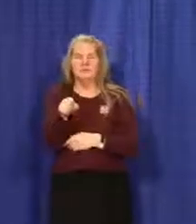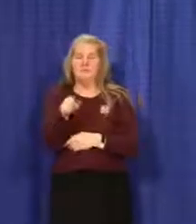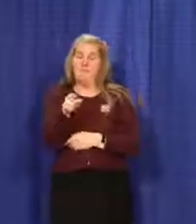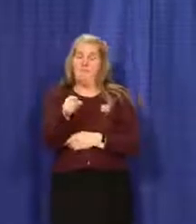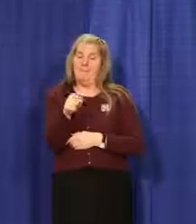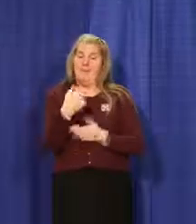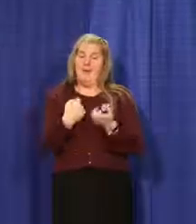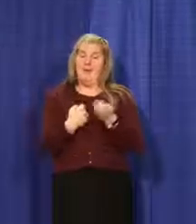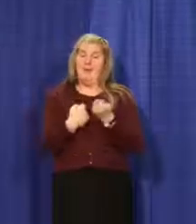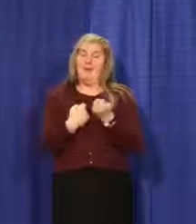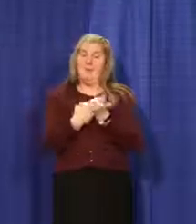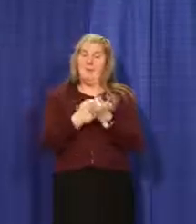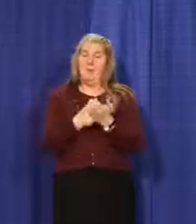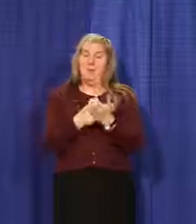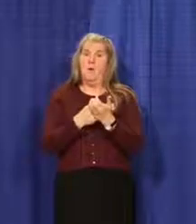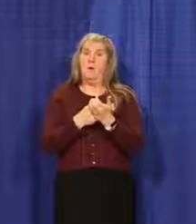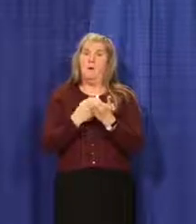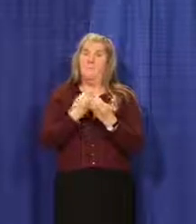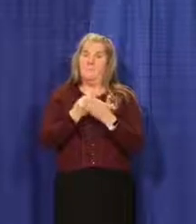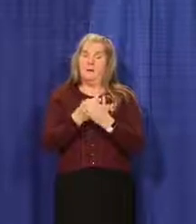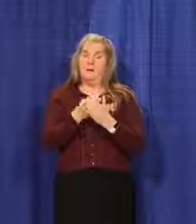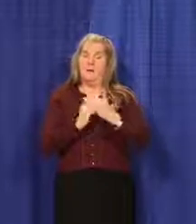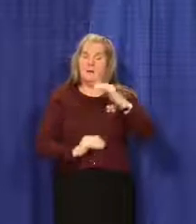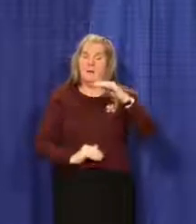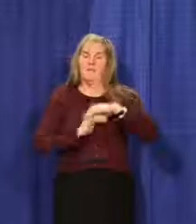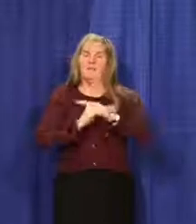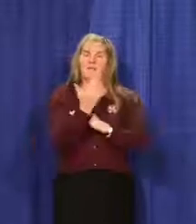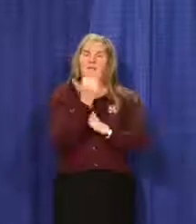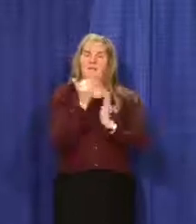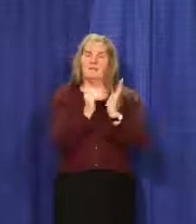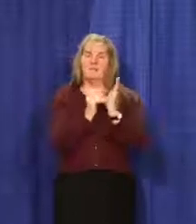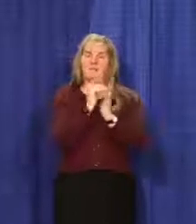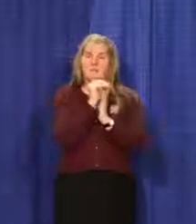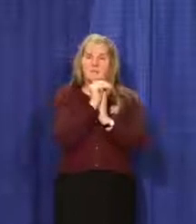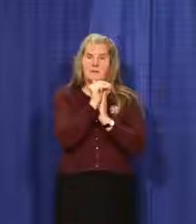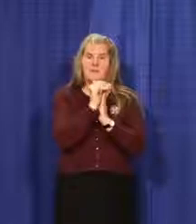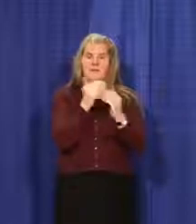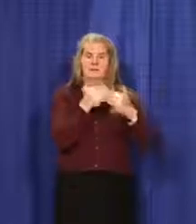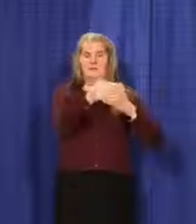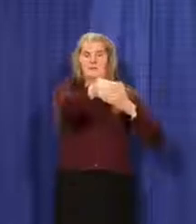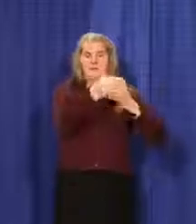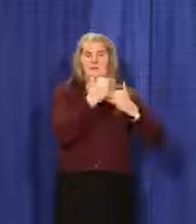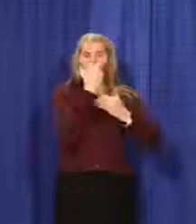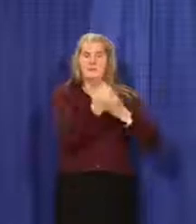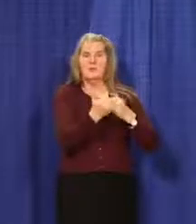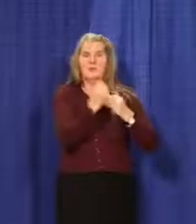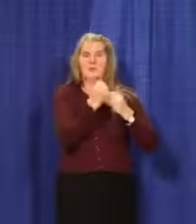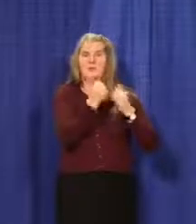funding package of up to $15 million over the next three years for relief and recovery